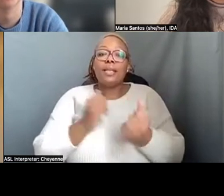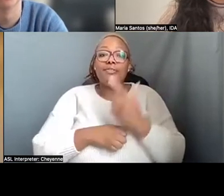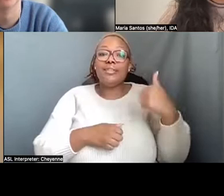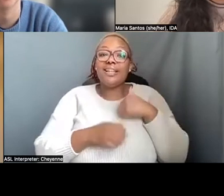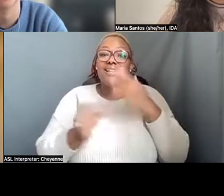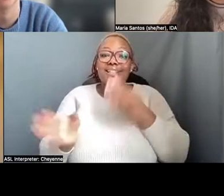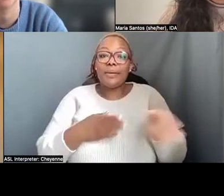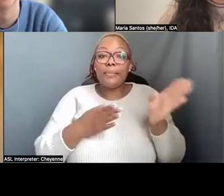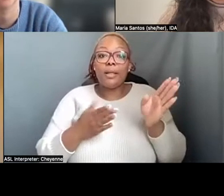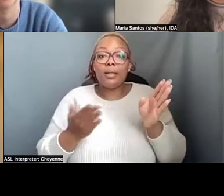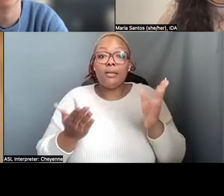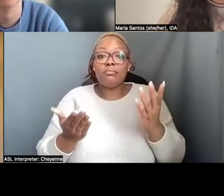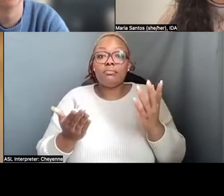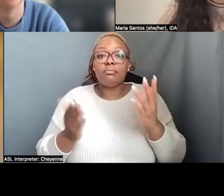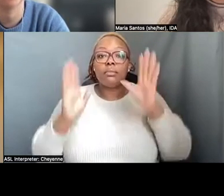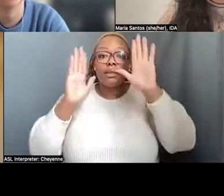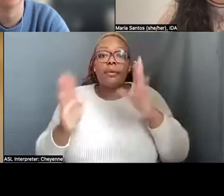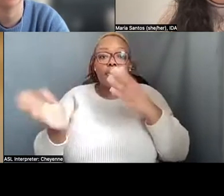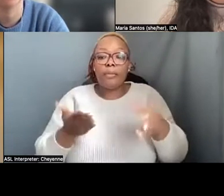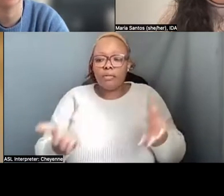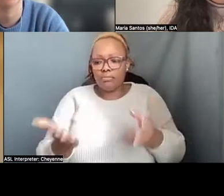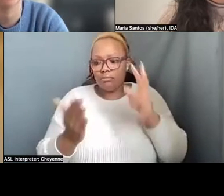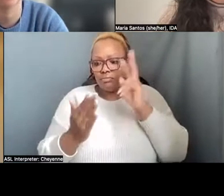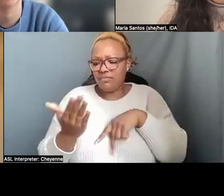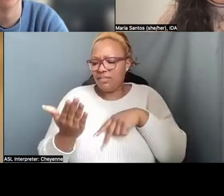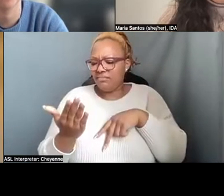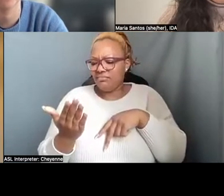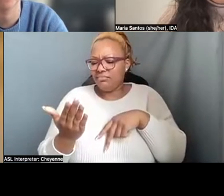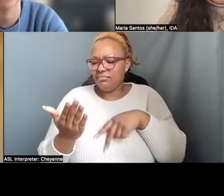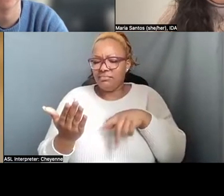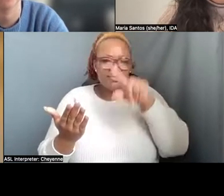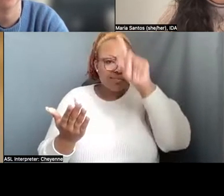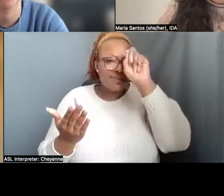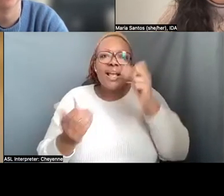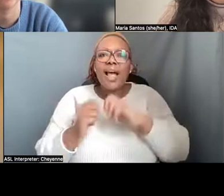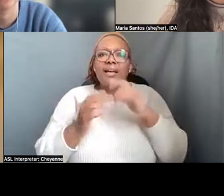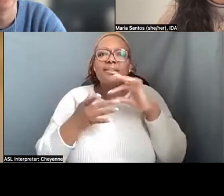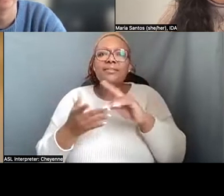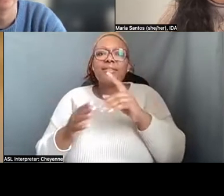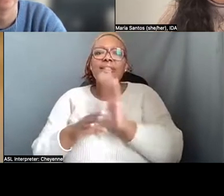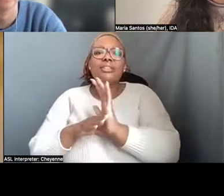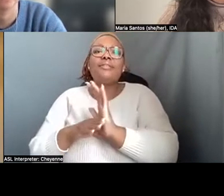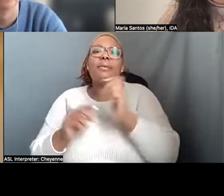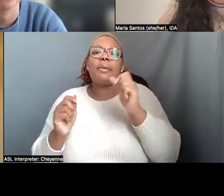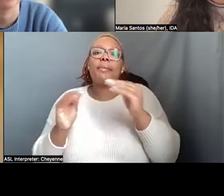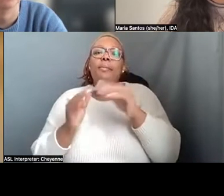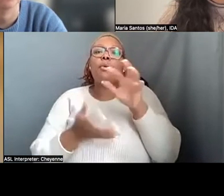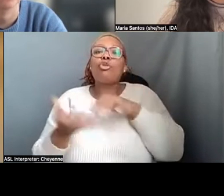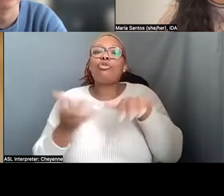But if we don't understand how it relates to the film, it's going to be more confusing than helpful